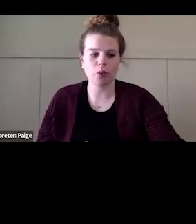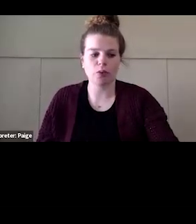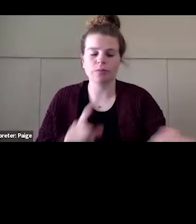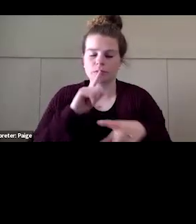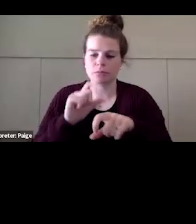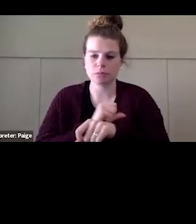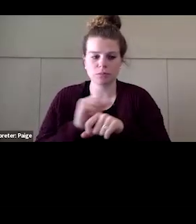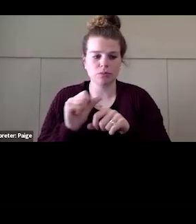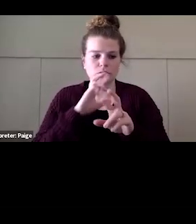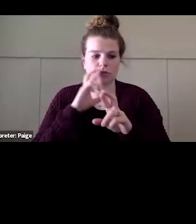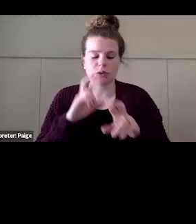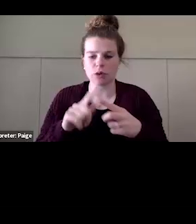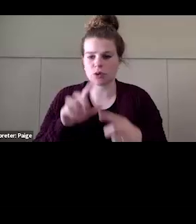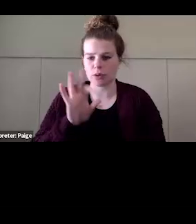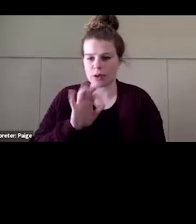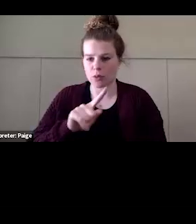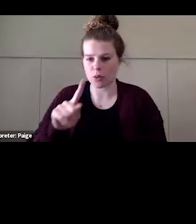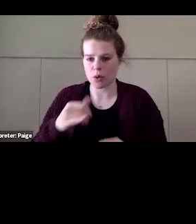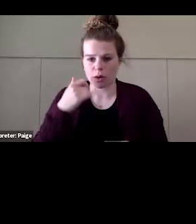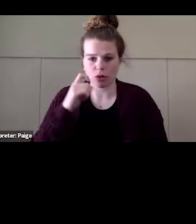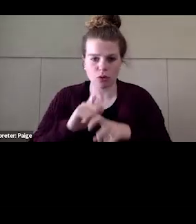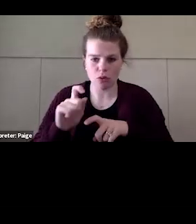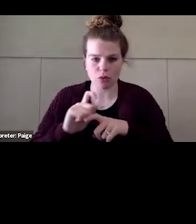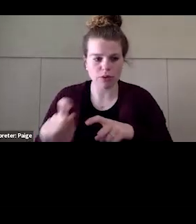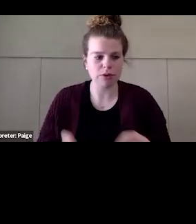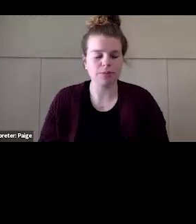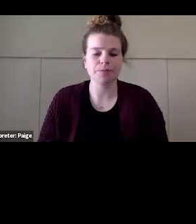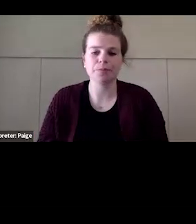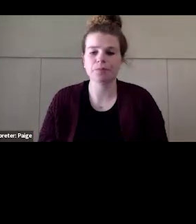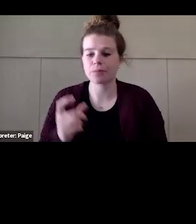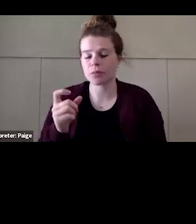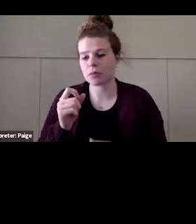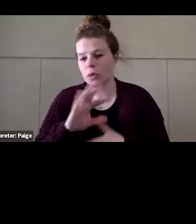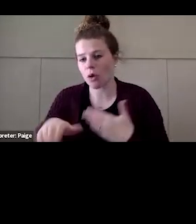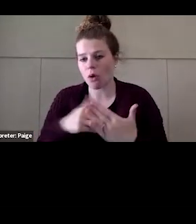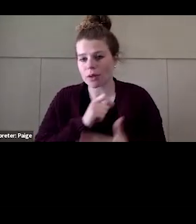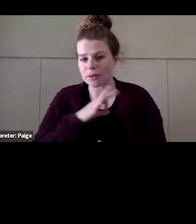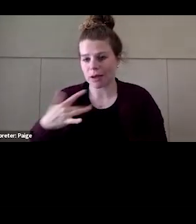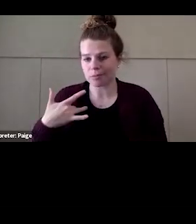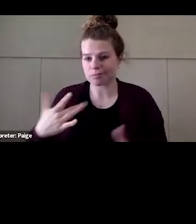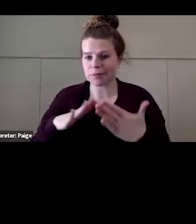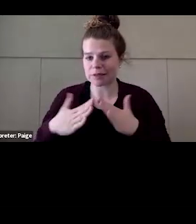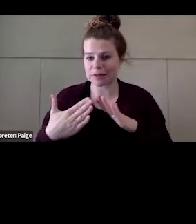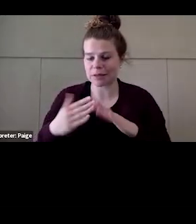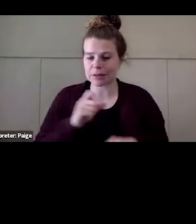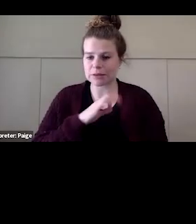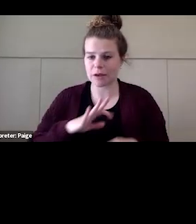And all of our staff are generally city staff, fully funded city department.